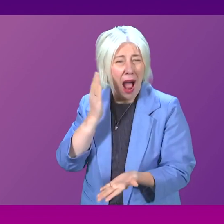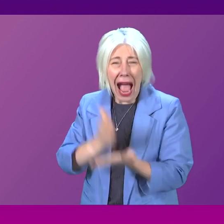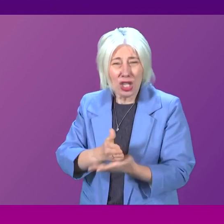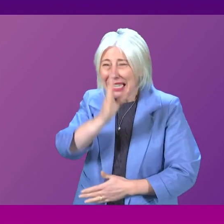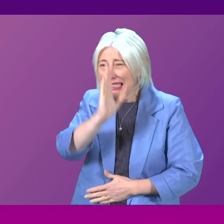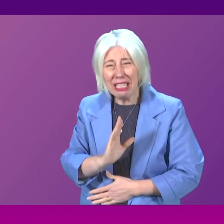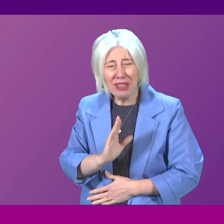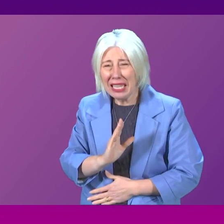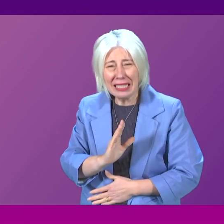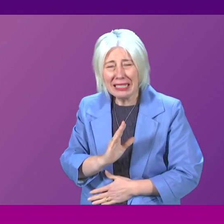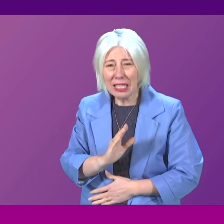as they should be.